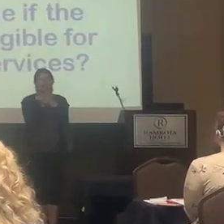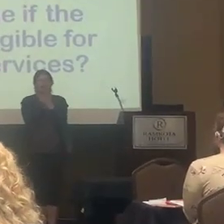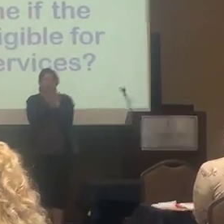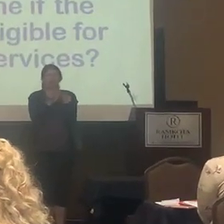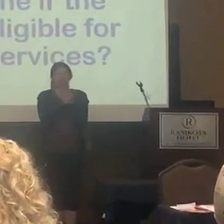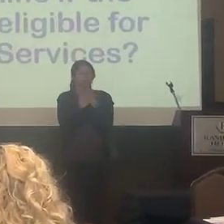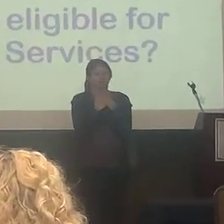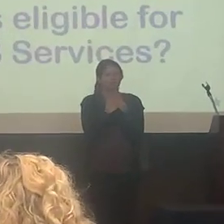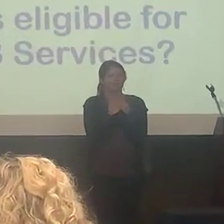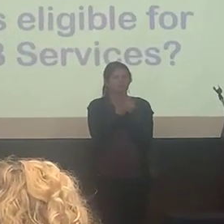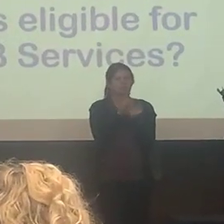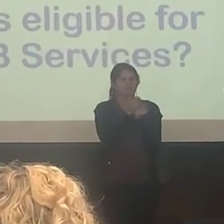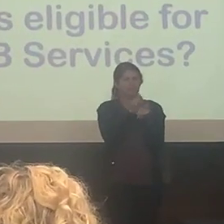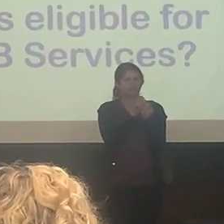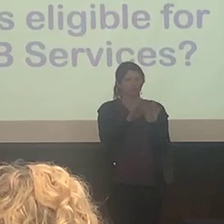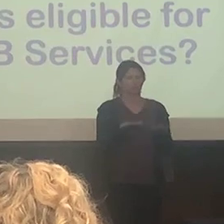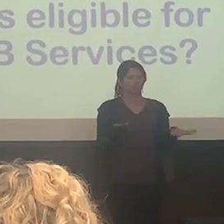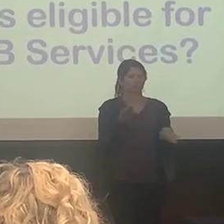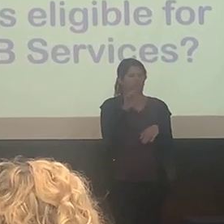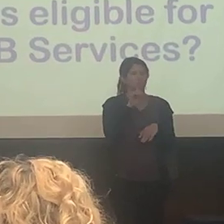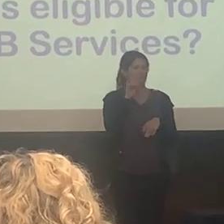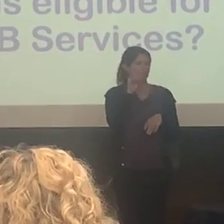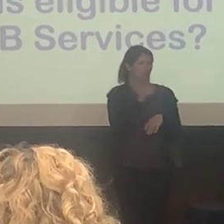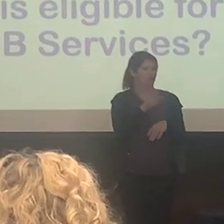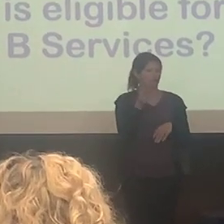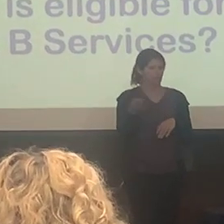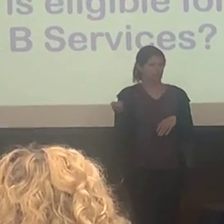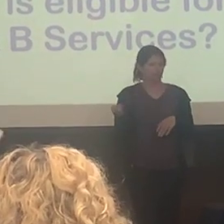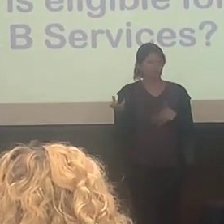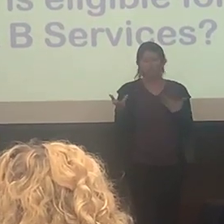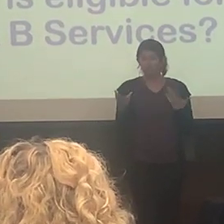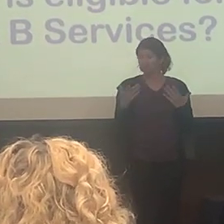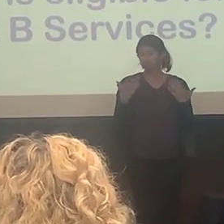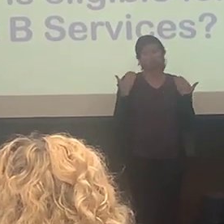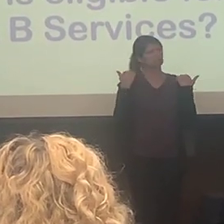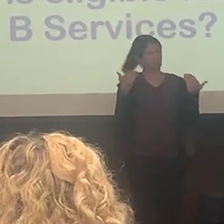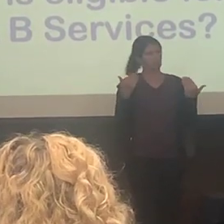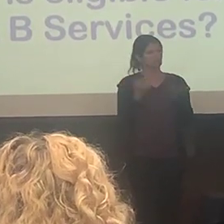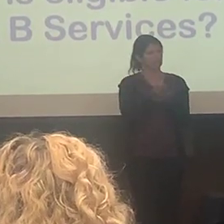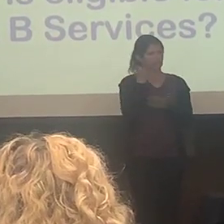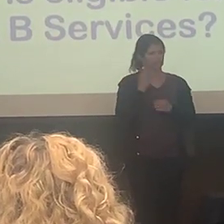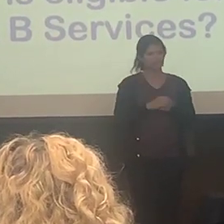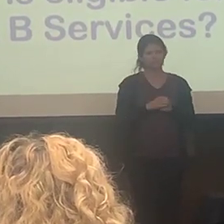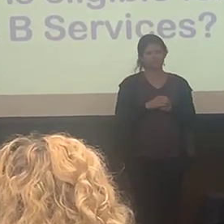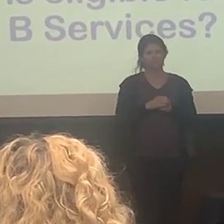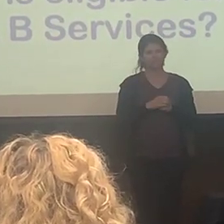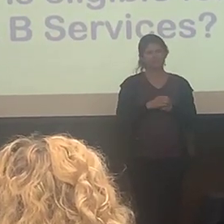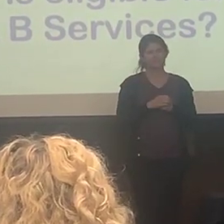specific to children's credit hearing on this website so now the other thing to be handed